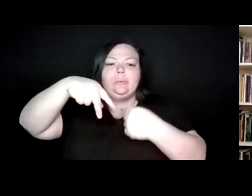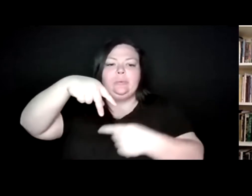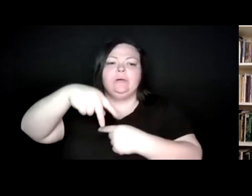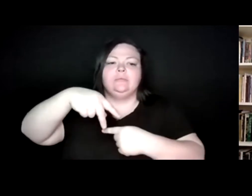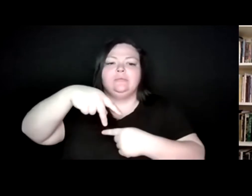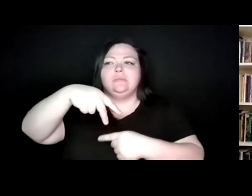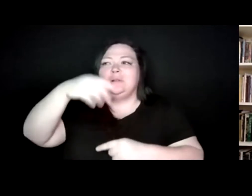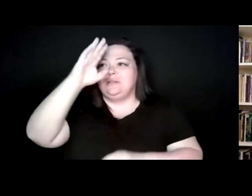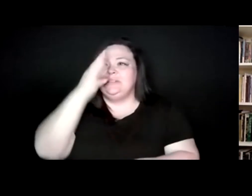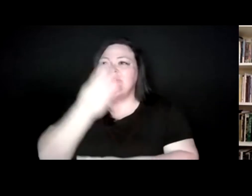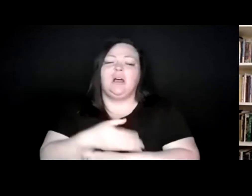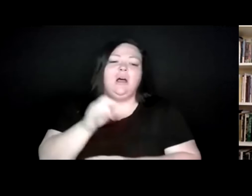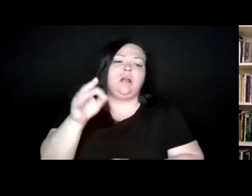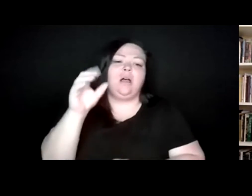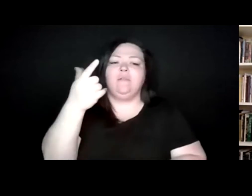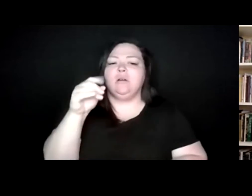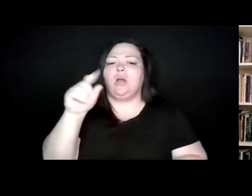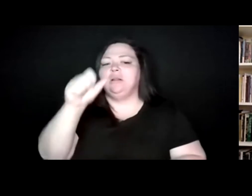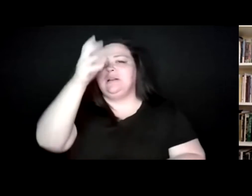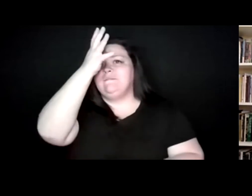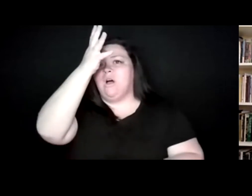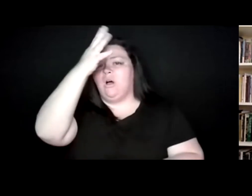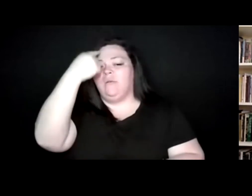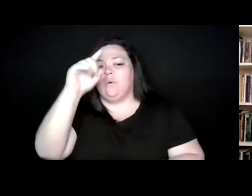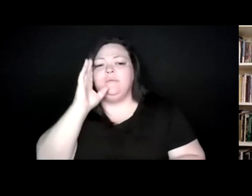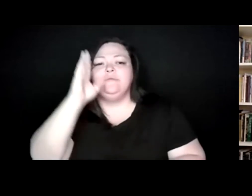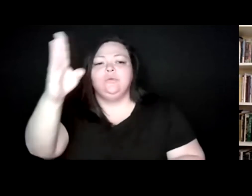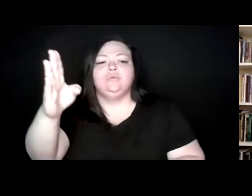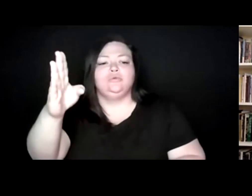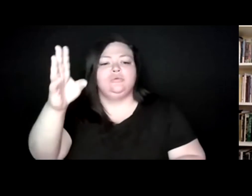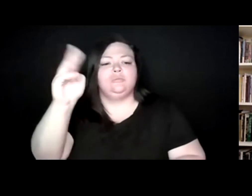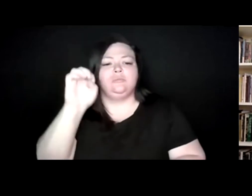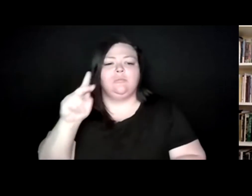of the gods, father of the future, / the monk almost floats.//